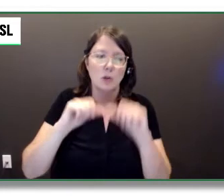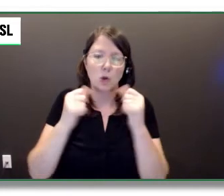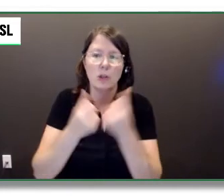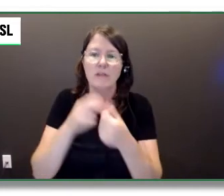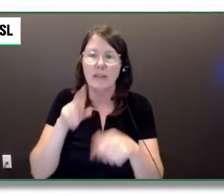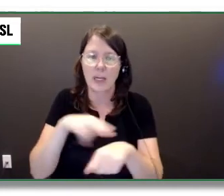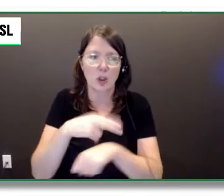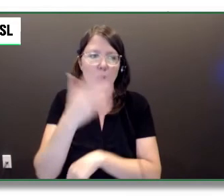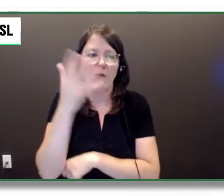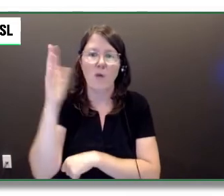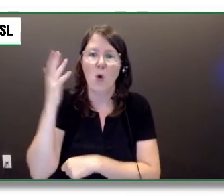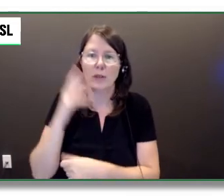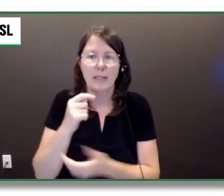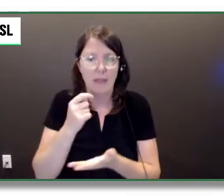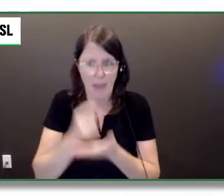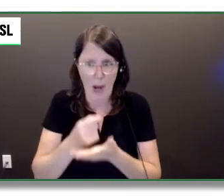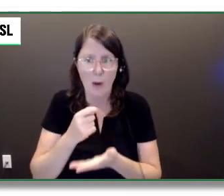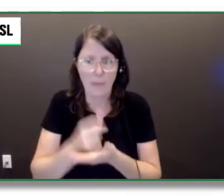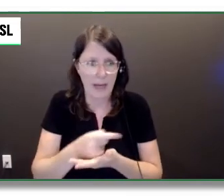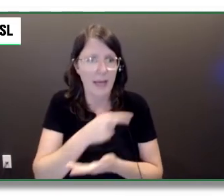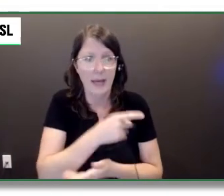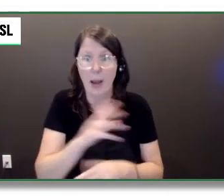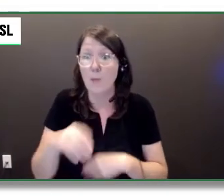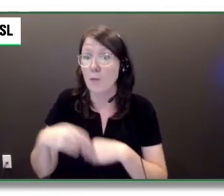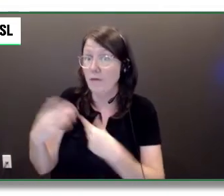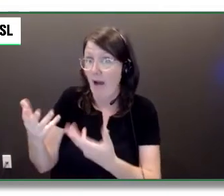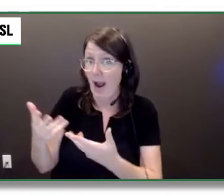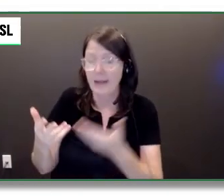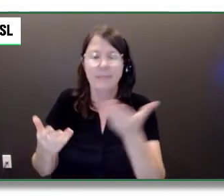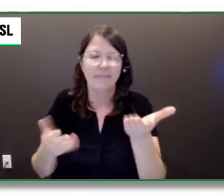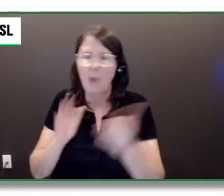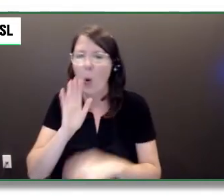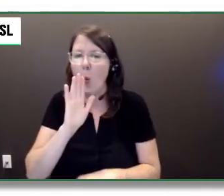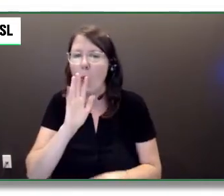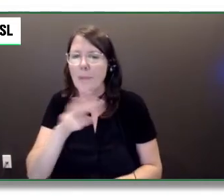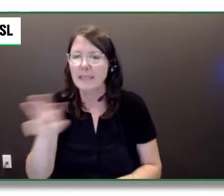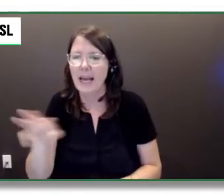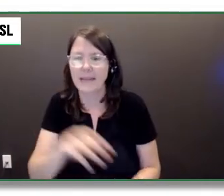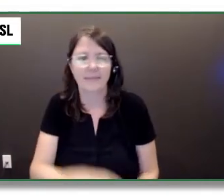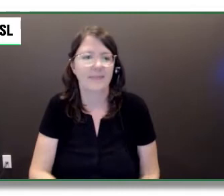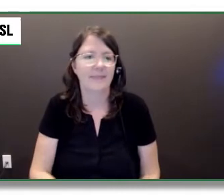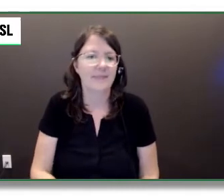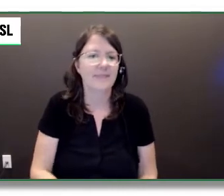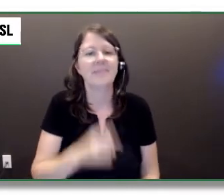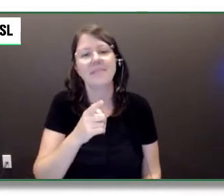website here. So if I scroll down, has some profiles for remotely guided forest